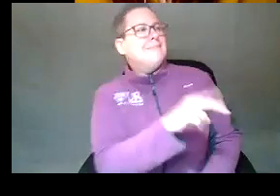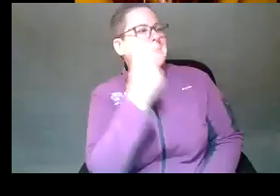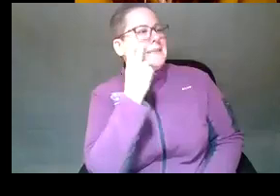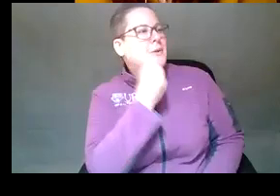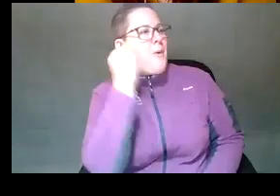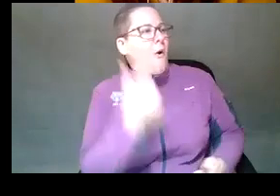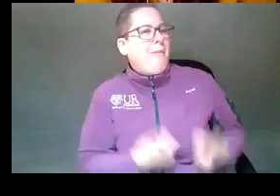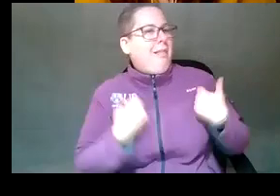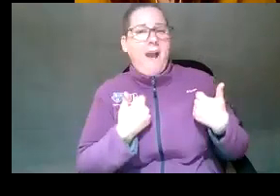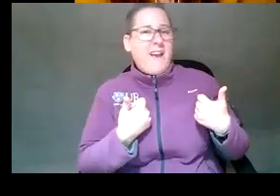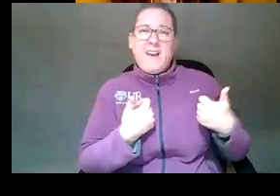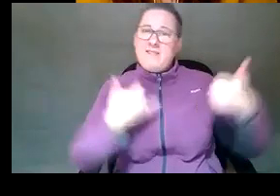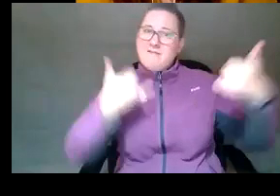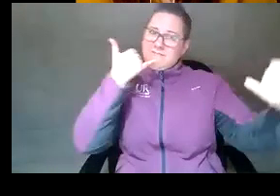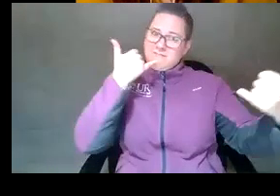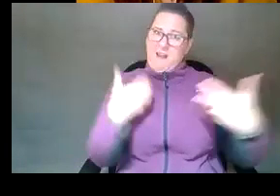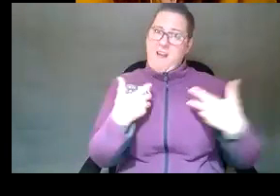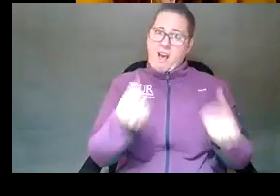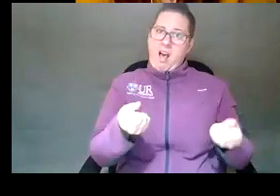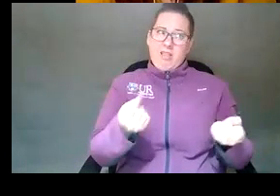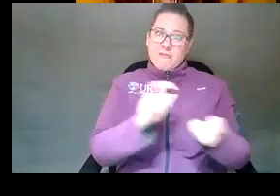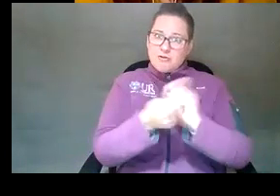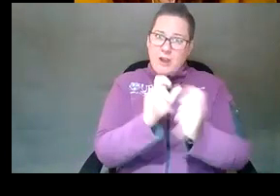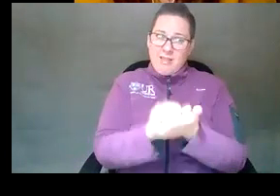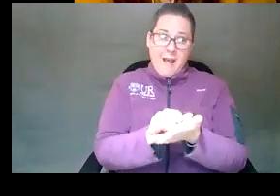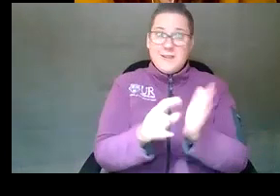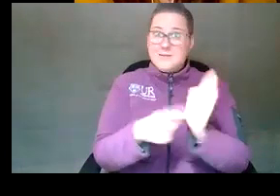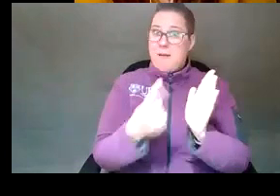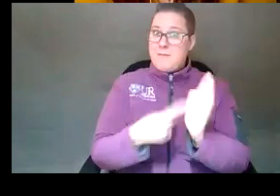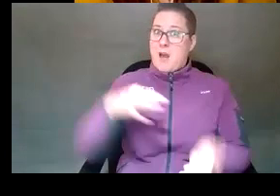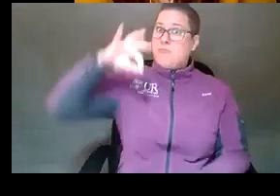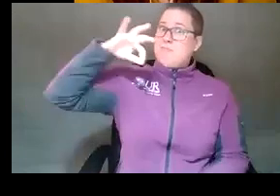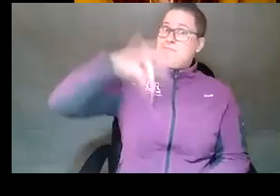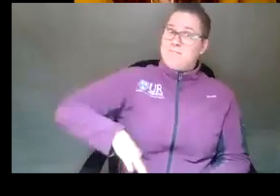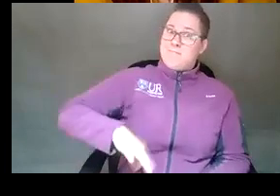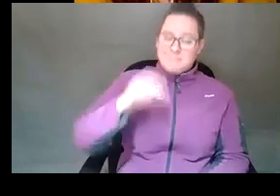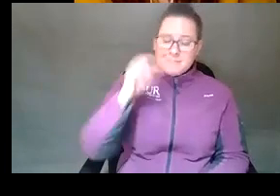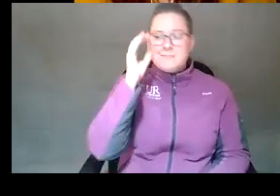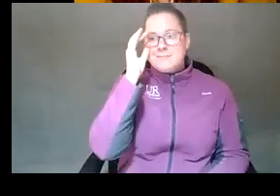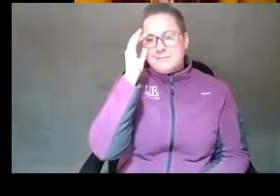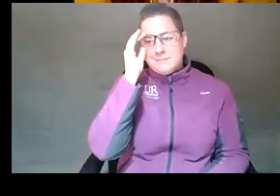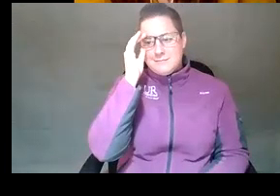has really changed that and sometimes for the better so you know being able to for example